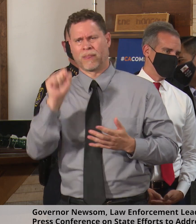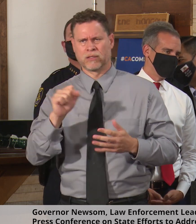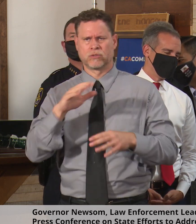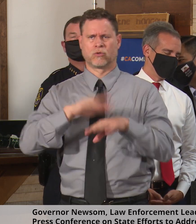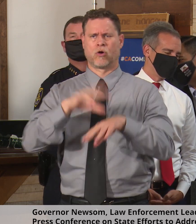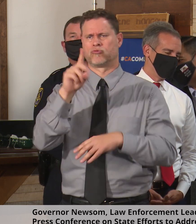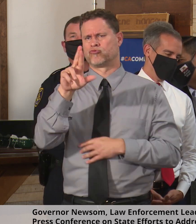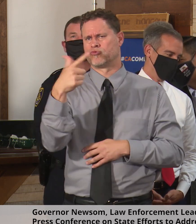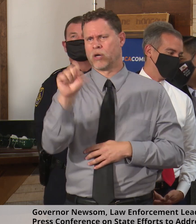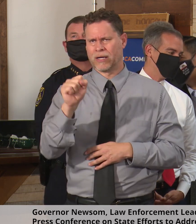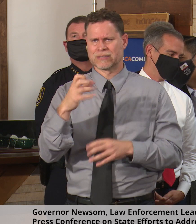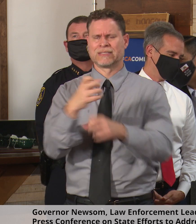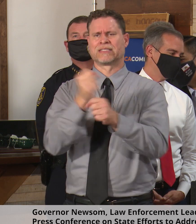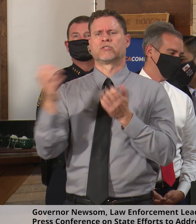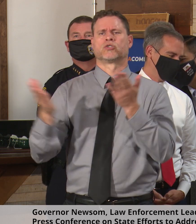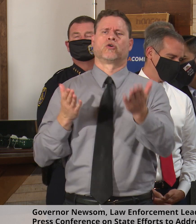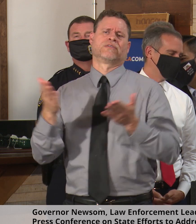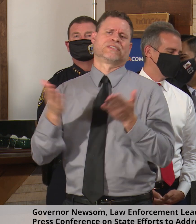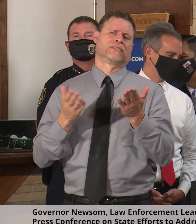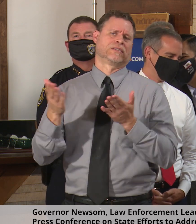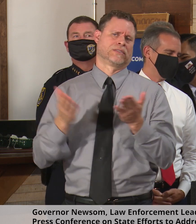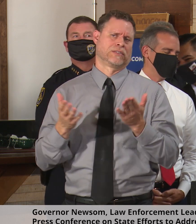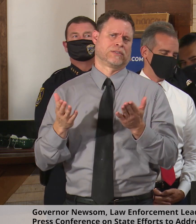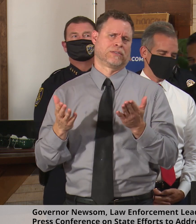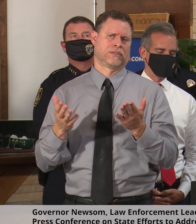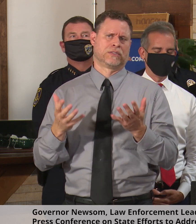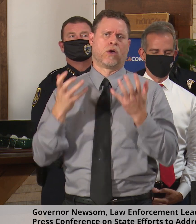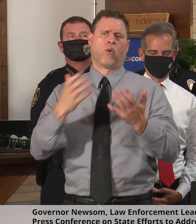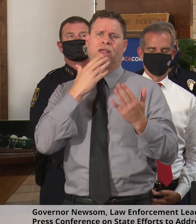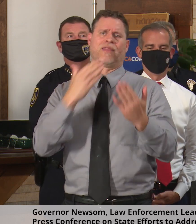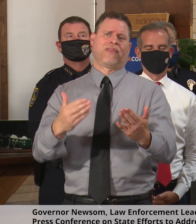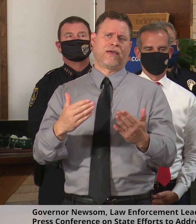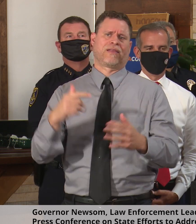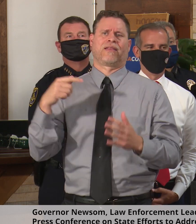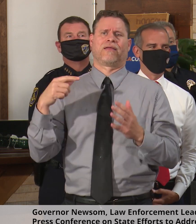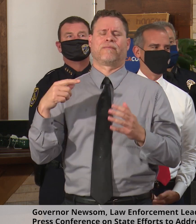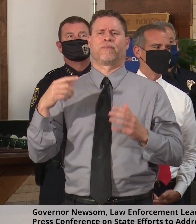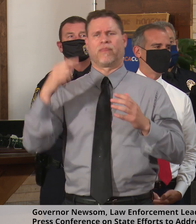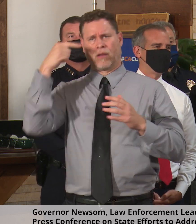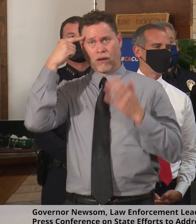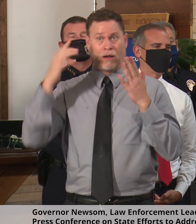able to get services and so I want to thank this governor not only continuing